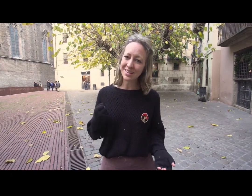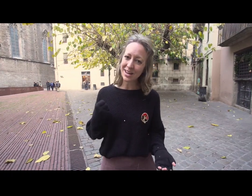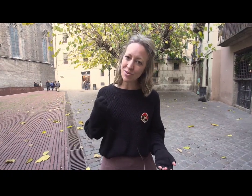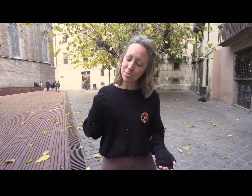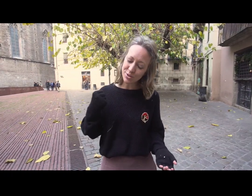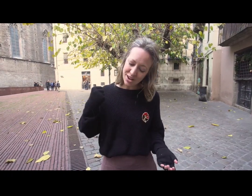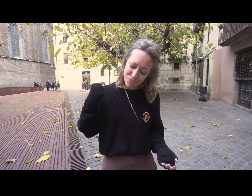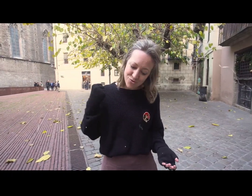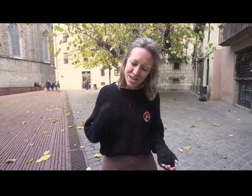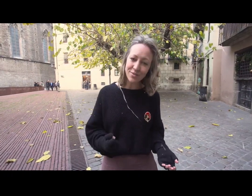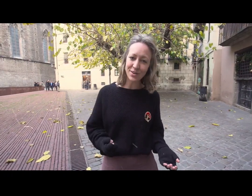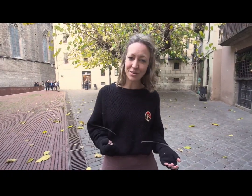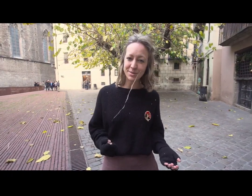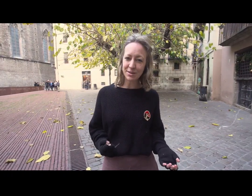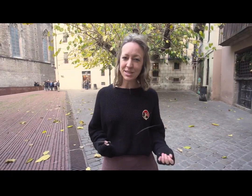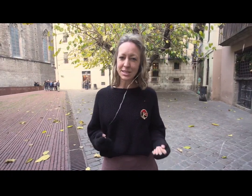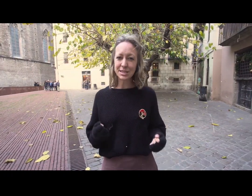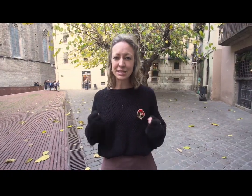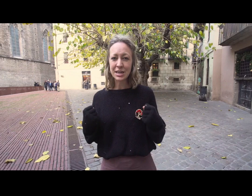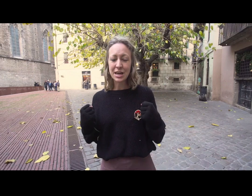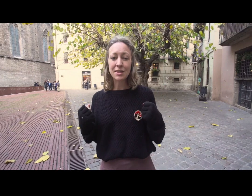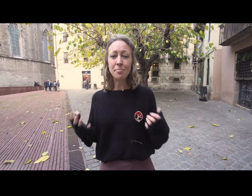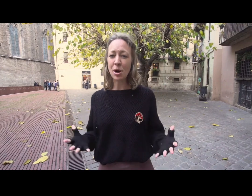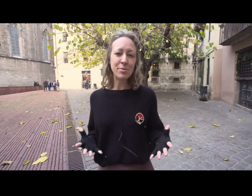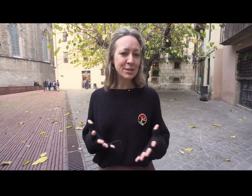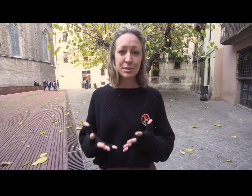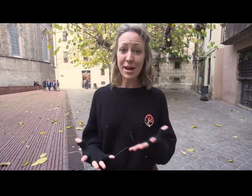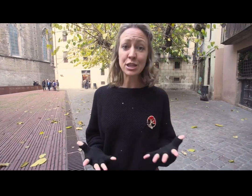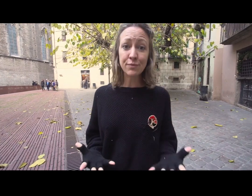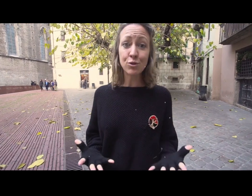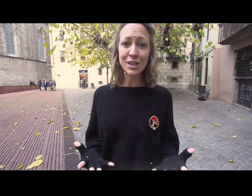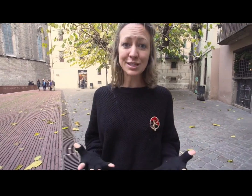The Catalan rebels had really defended themselves against the Bourbon/ Spanish forces